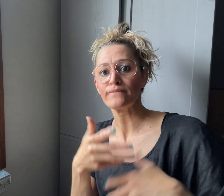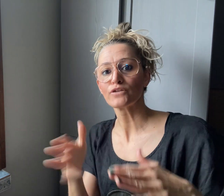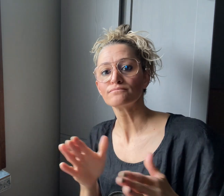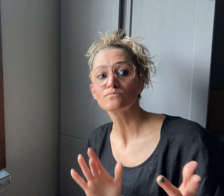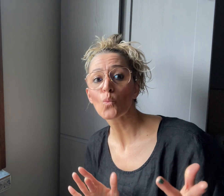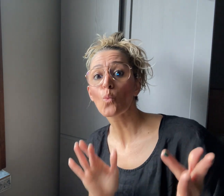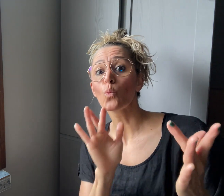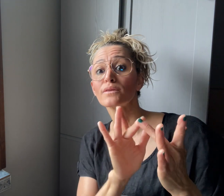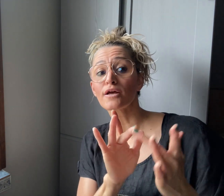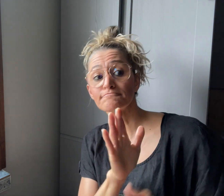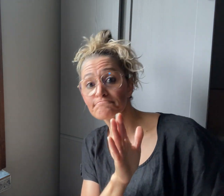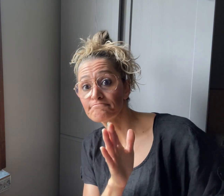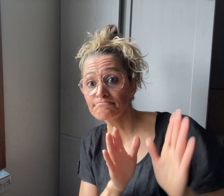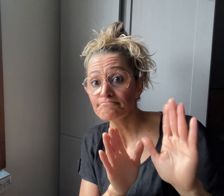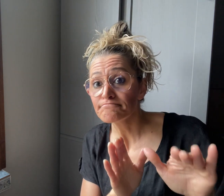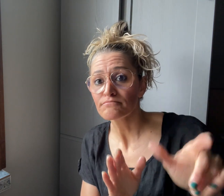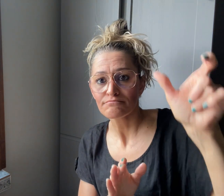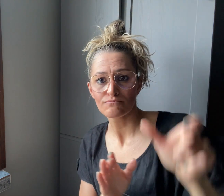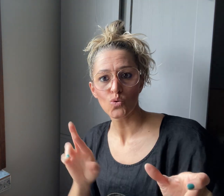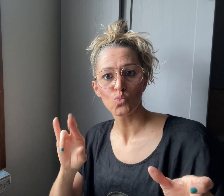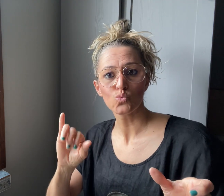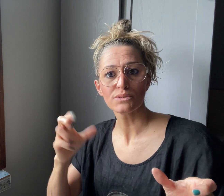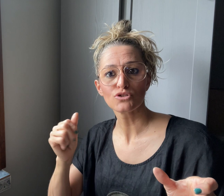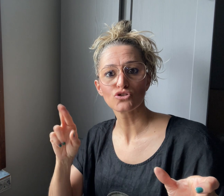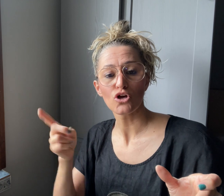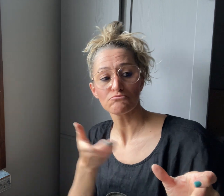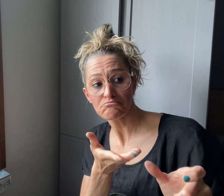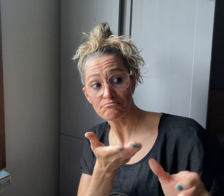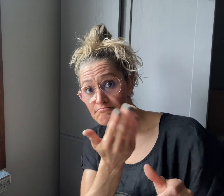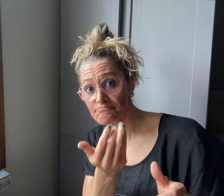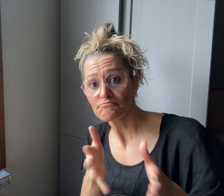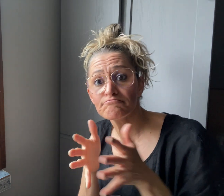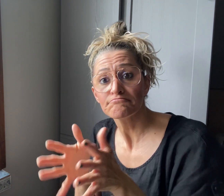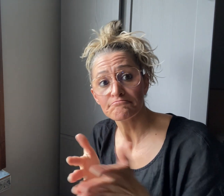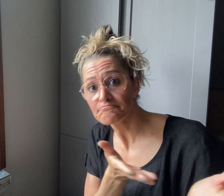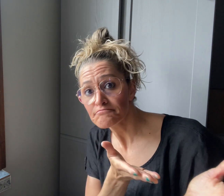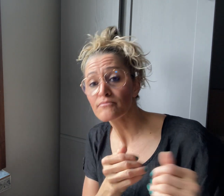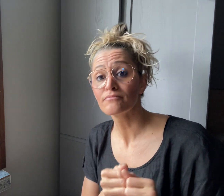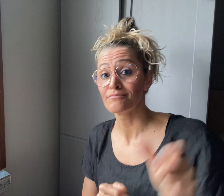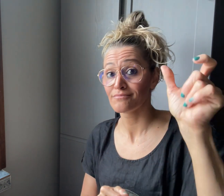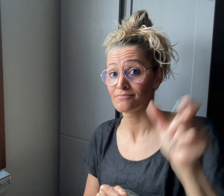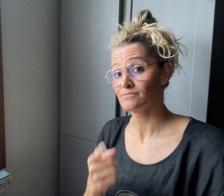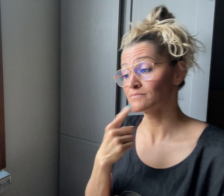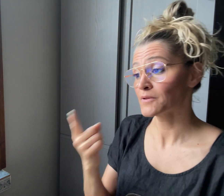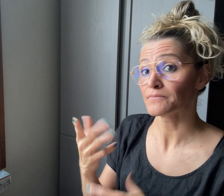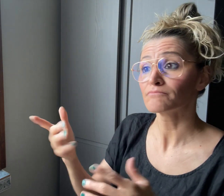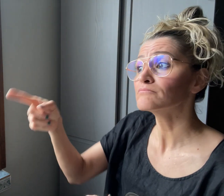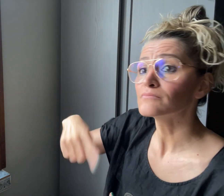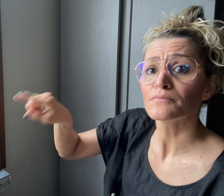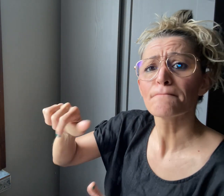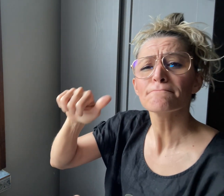contacted Richard for comments. He said that he would be